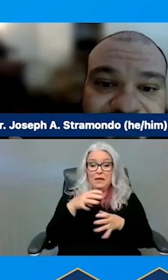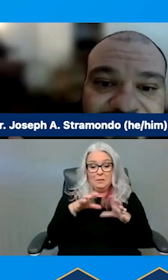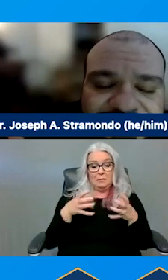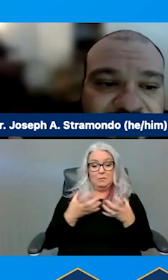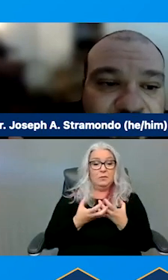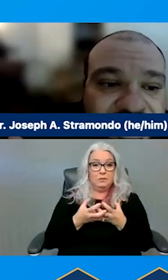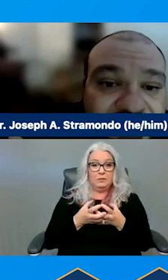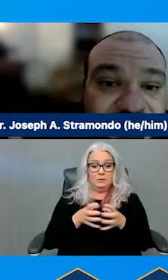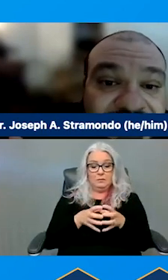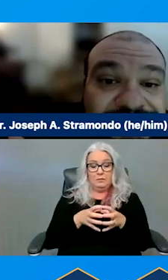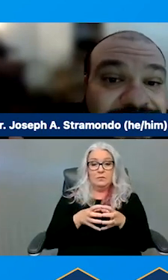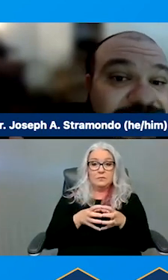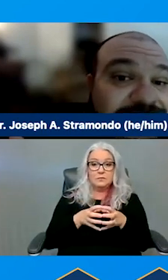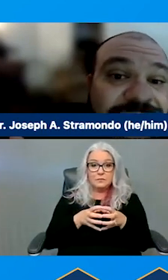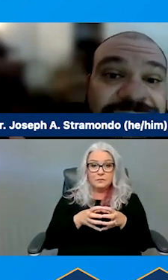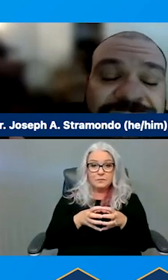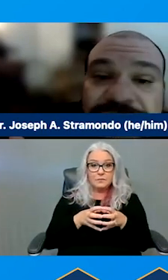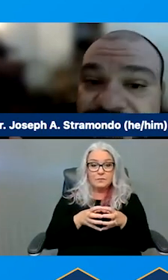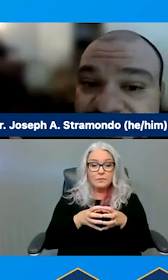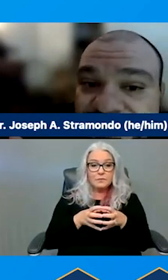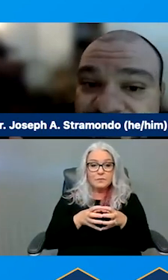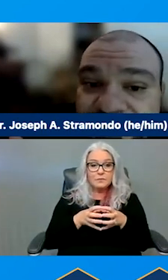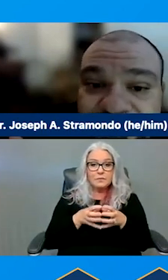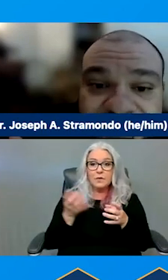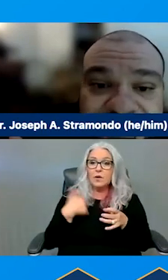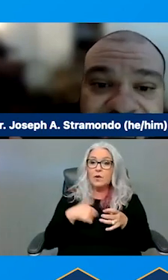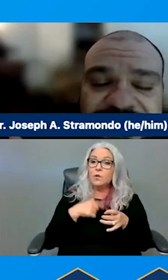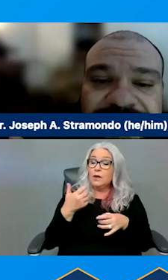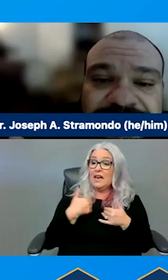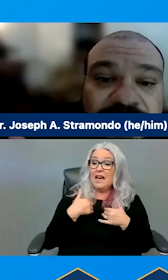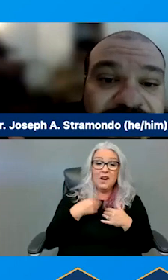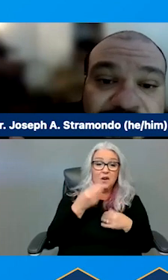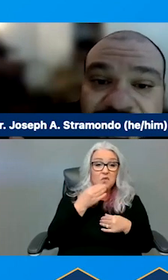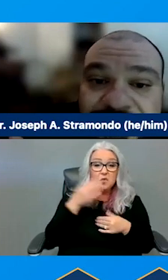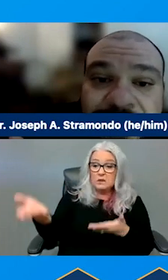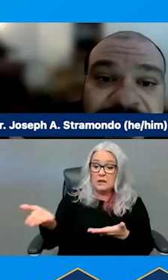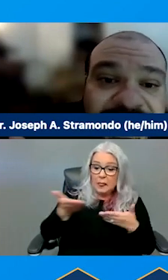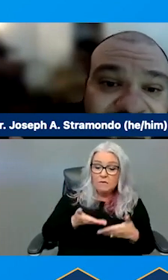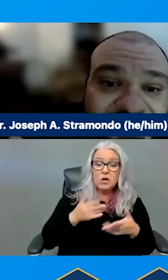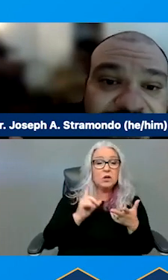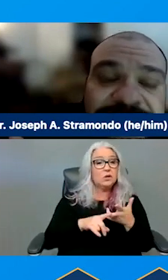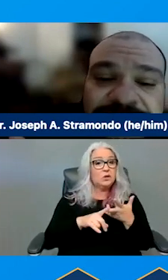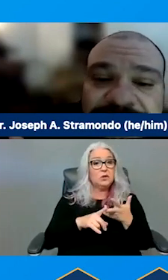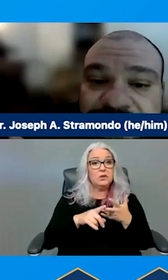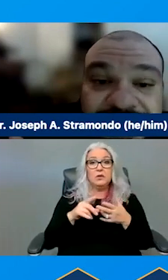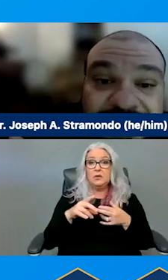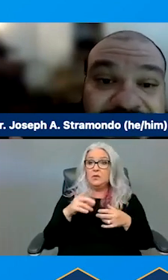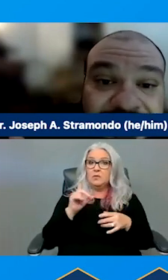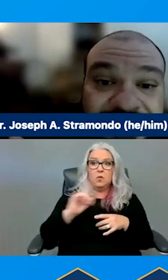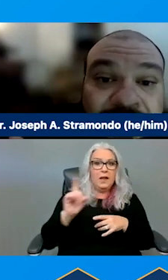our family pod where we got our groceries delivered, we didn't really go anywhere without masks. We didn't really go